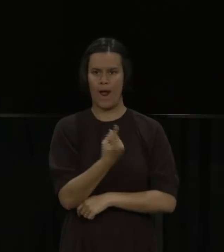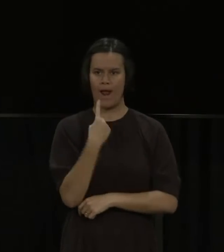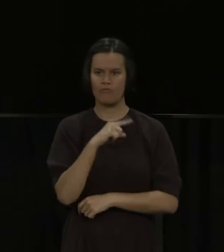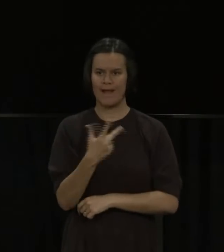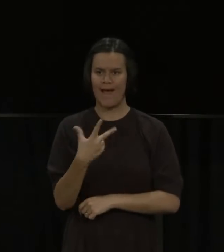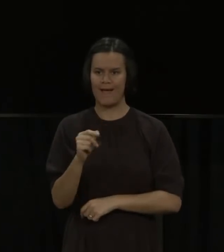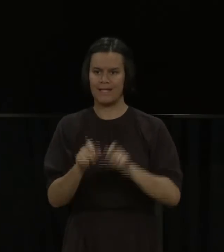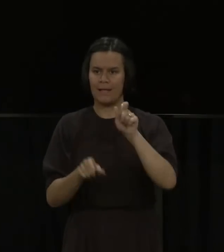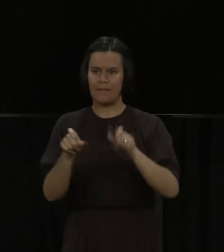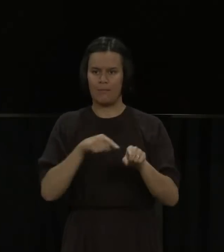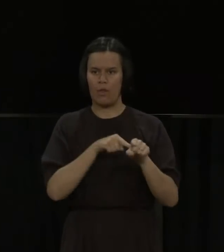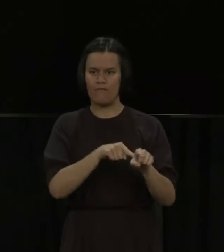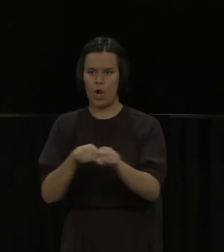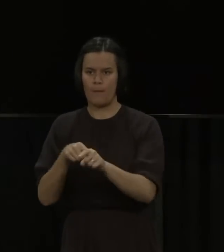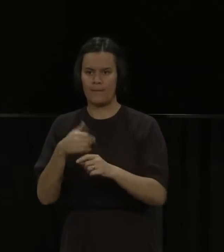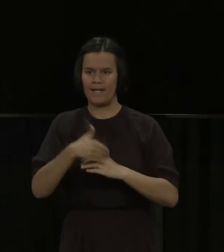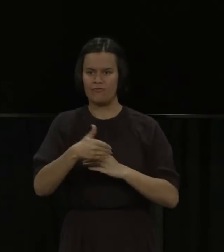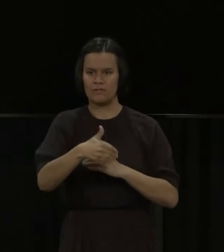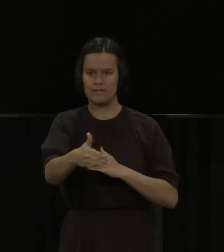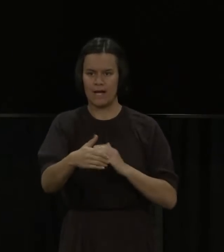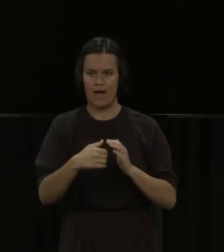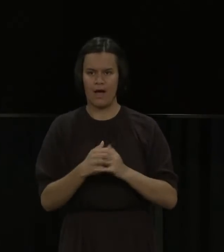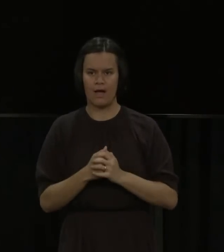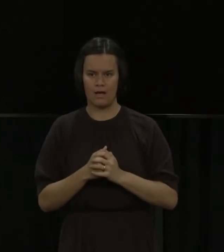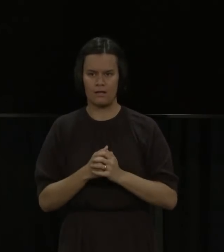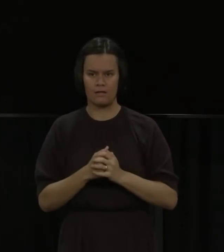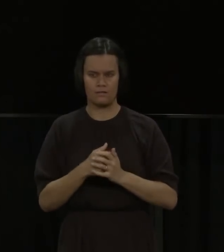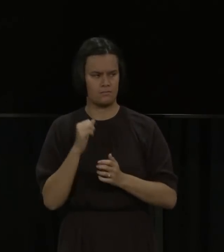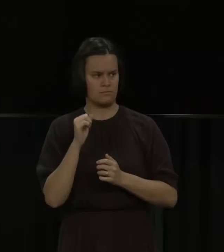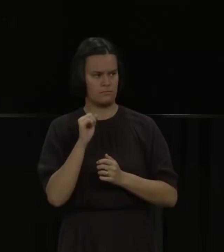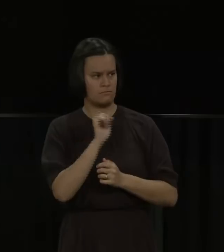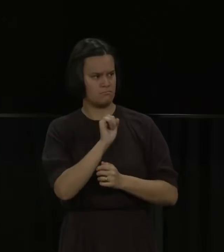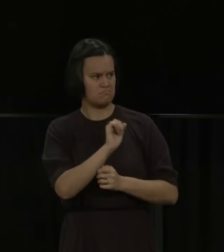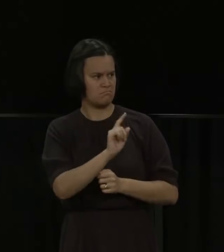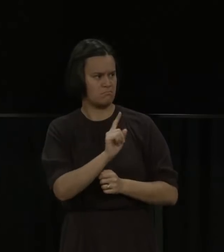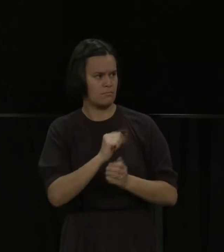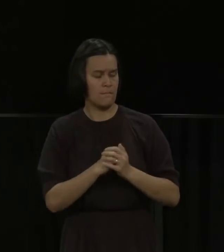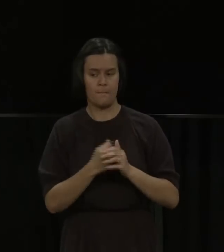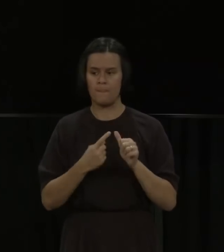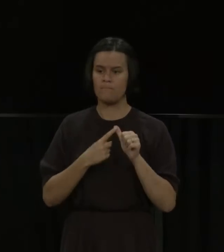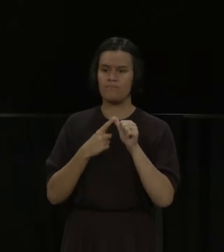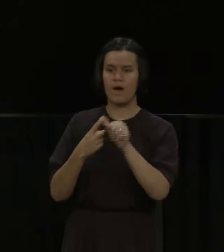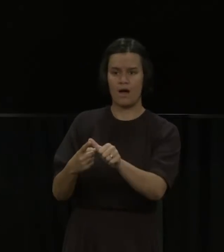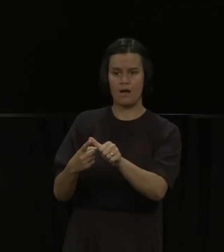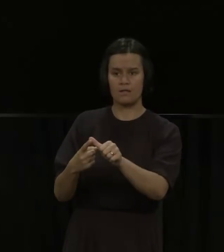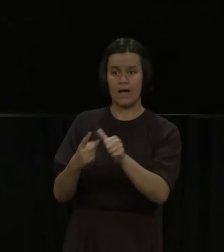then follow-up testing to be in a timely way.